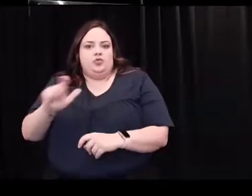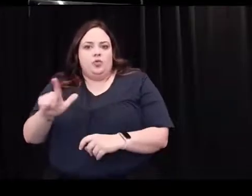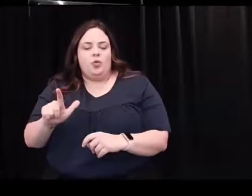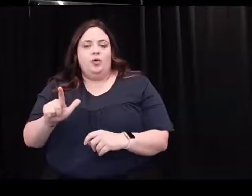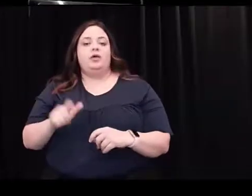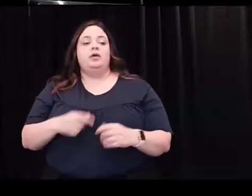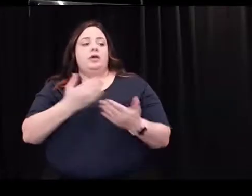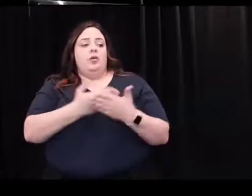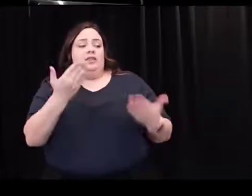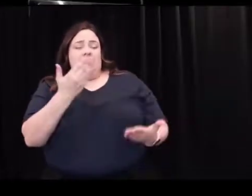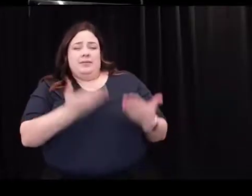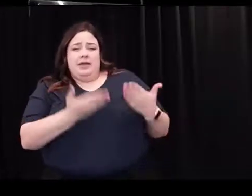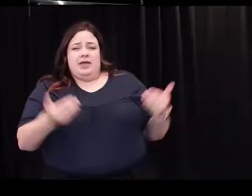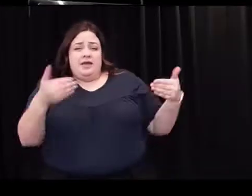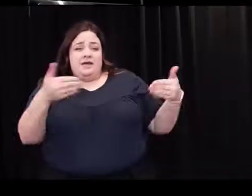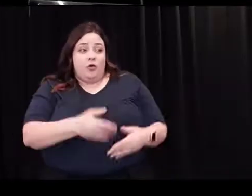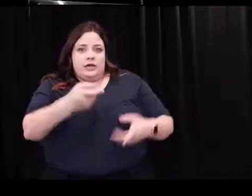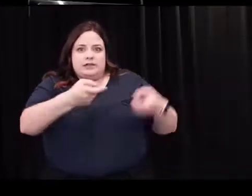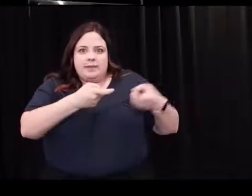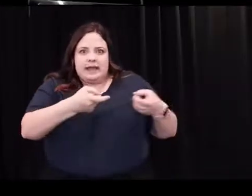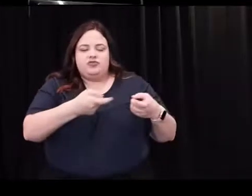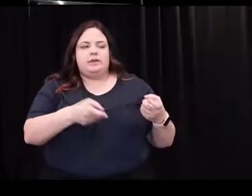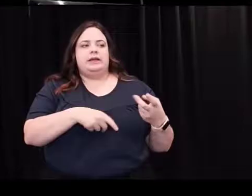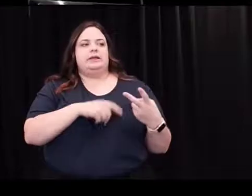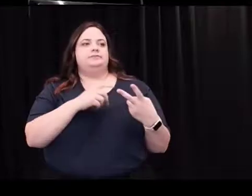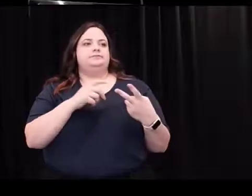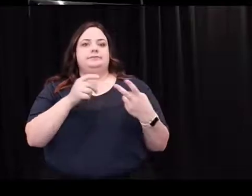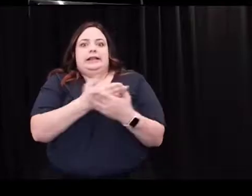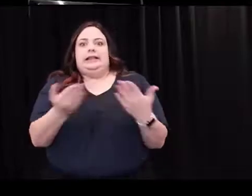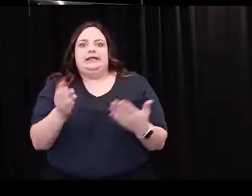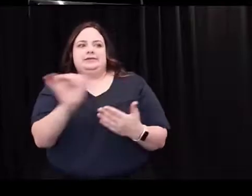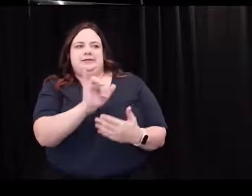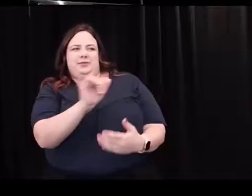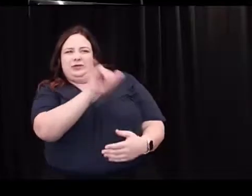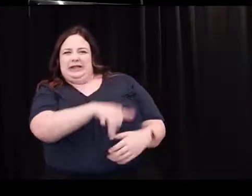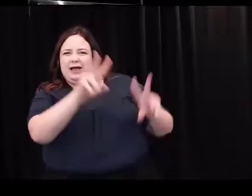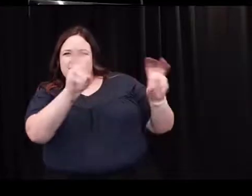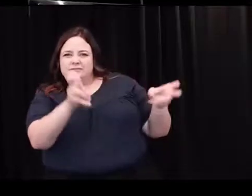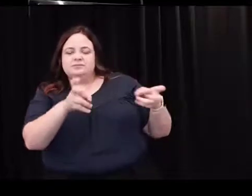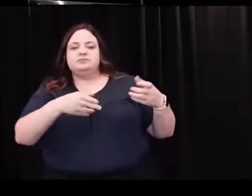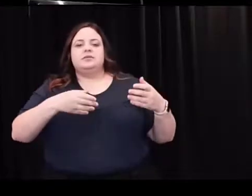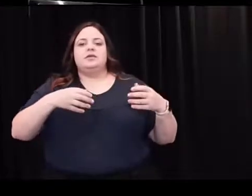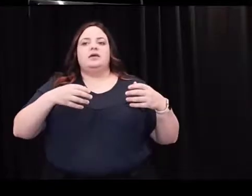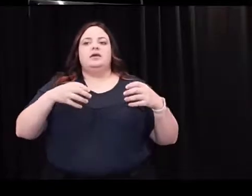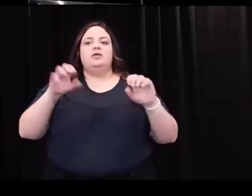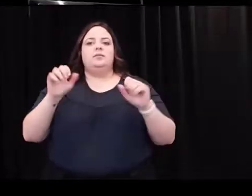focus management and stuff like that. It's great that you would possibly be using Axe or WAVE or